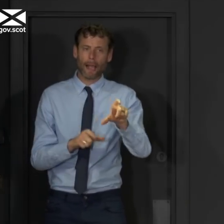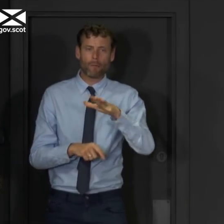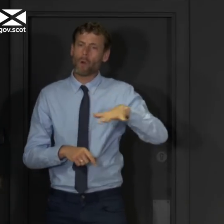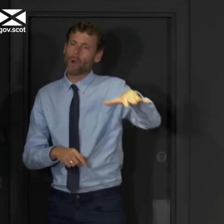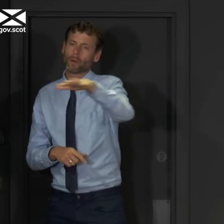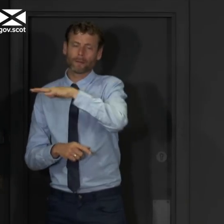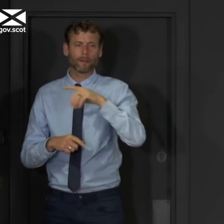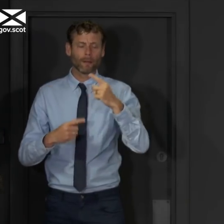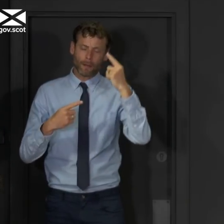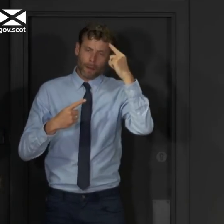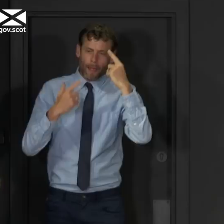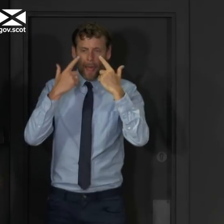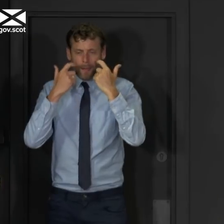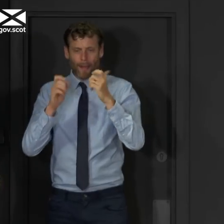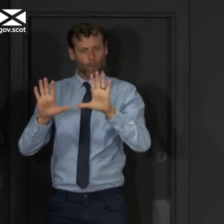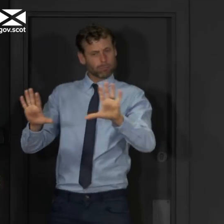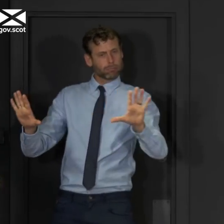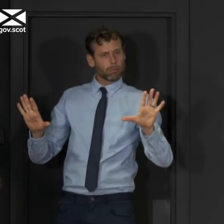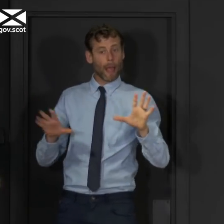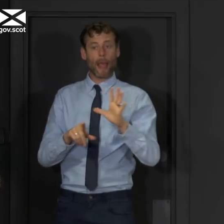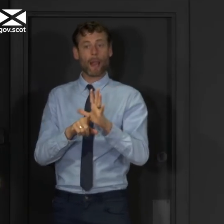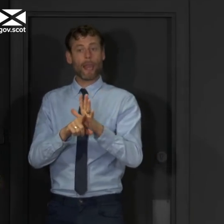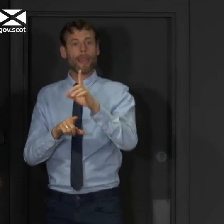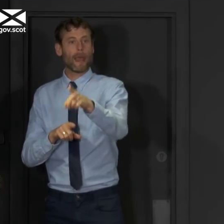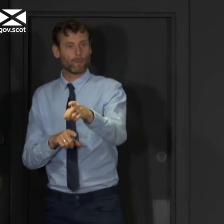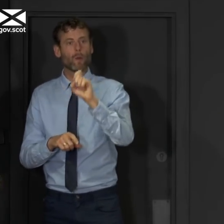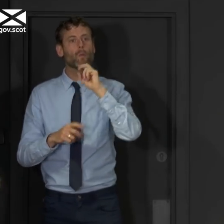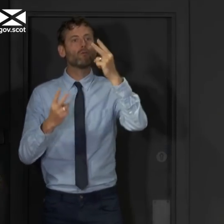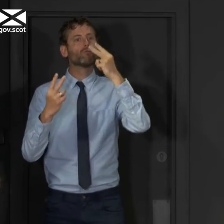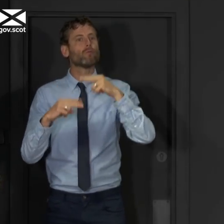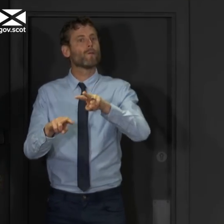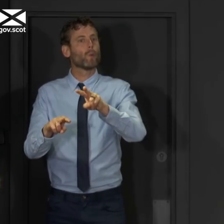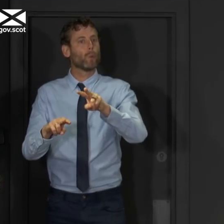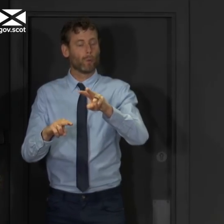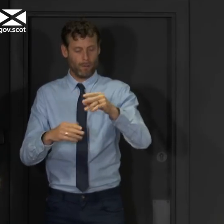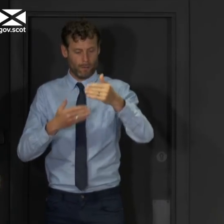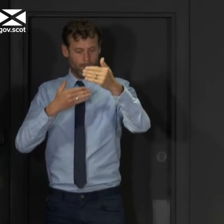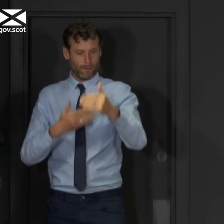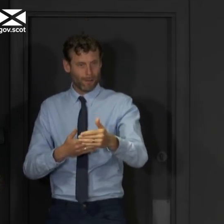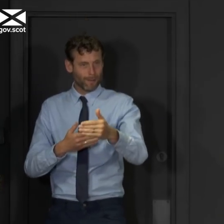Next week, in fact a week today, we will have a further review of the lockdown restrictions.